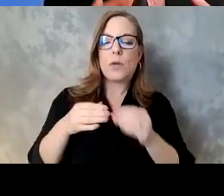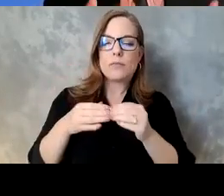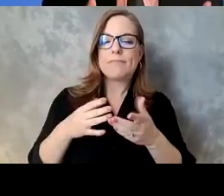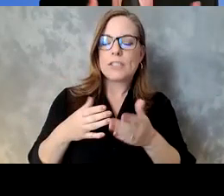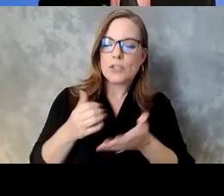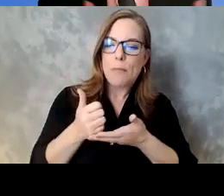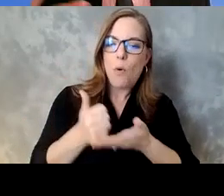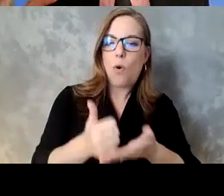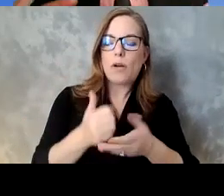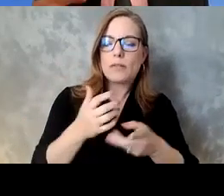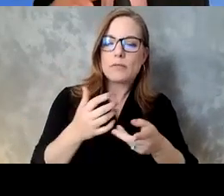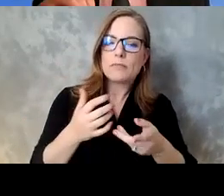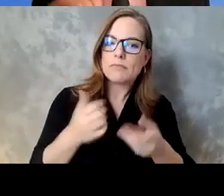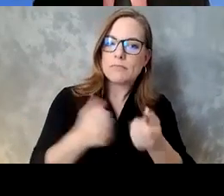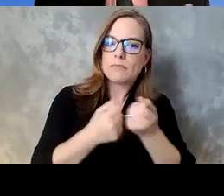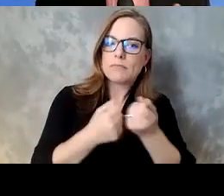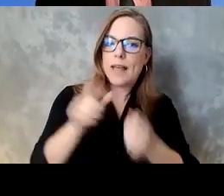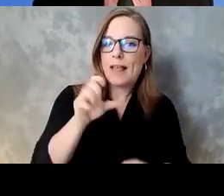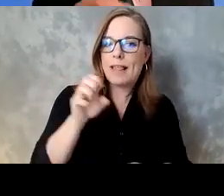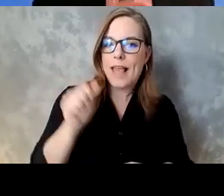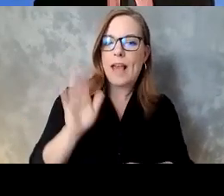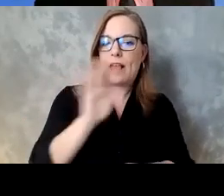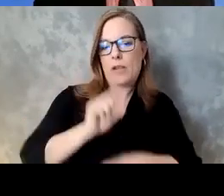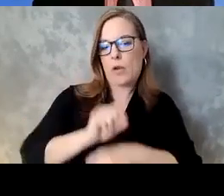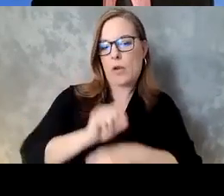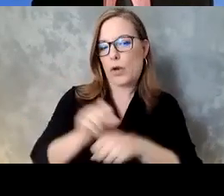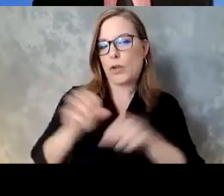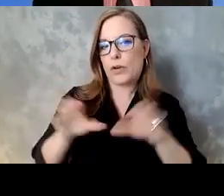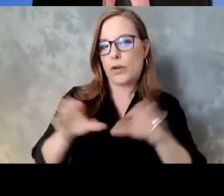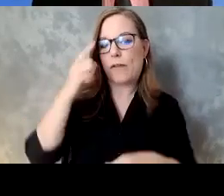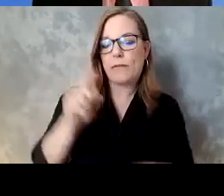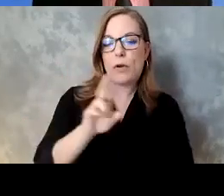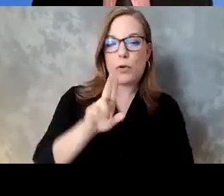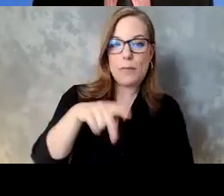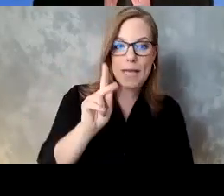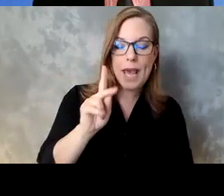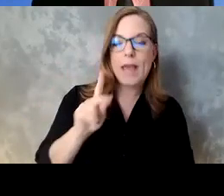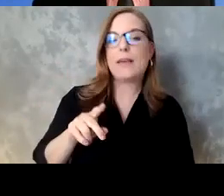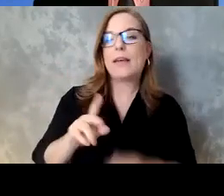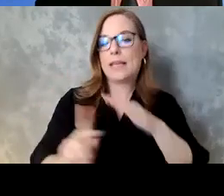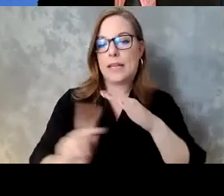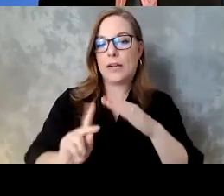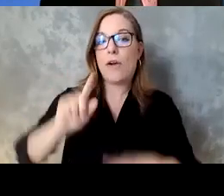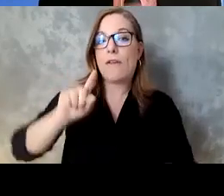connect the work they're doing across the UPK Kindergarten First Second and Third grades.